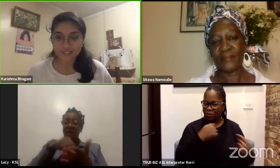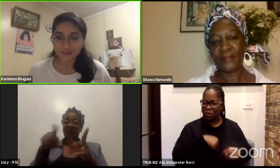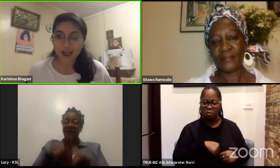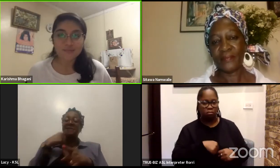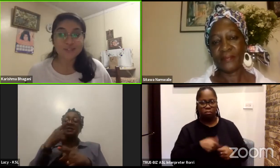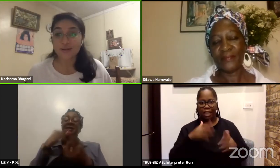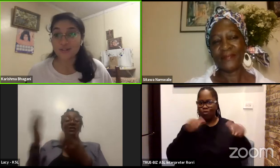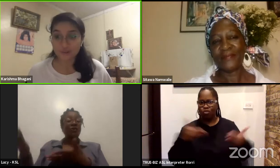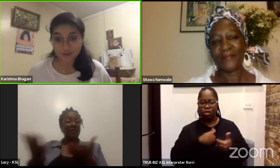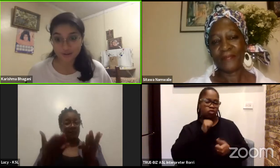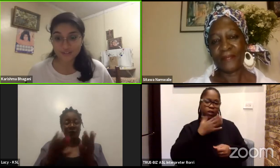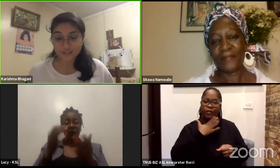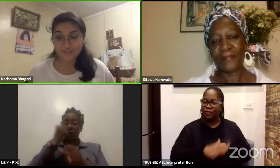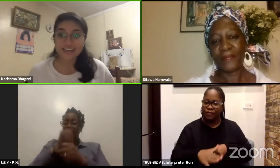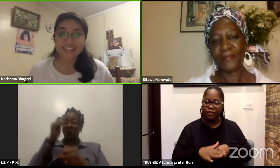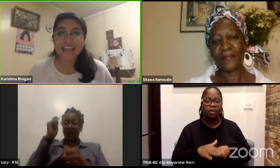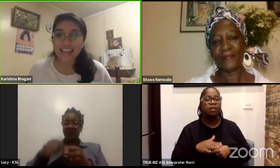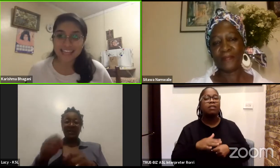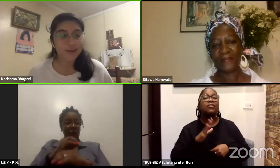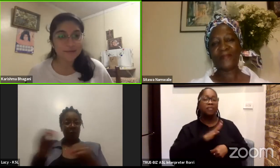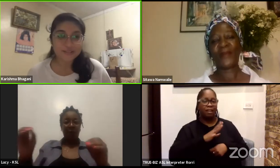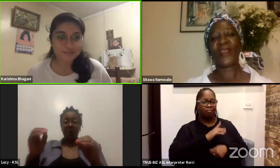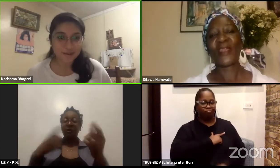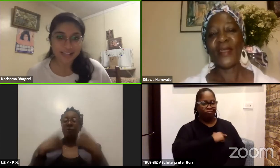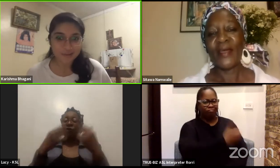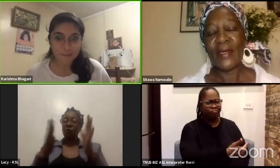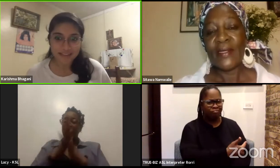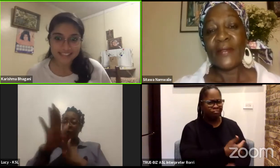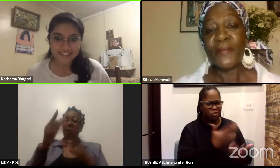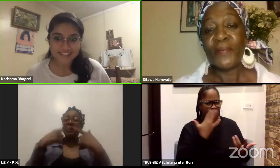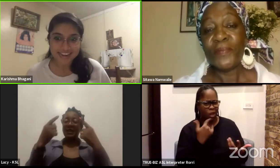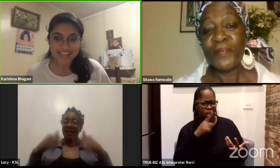so I'm just going to throw it off to you and tell us why we should be calling you ambassador today,